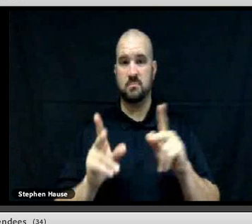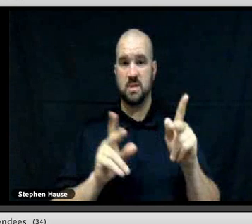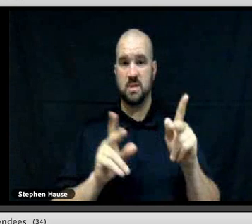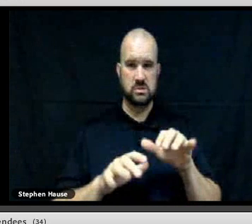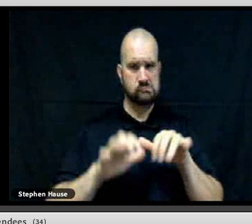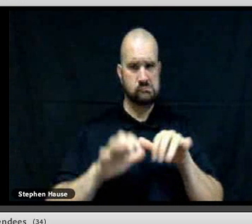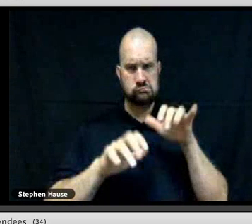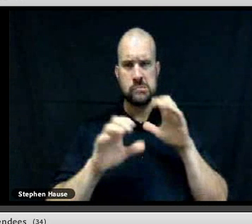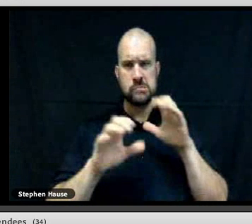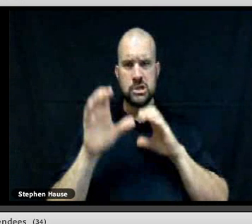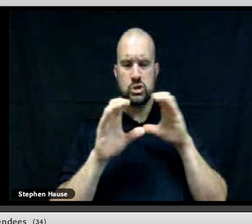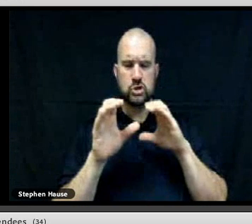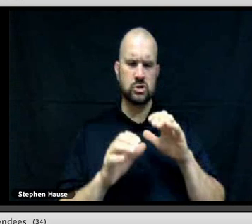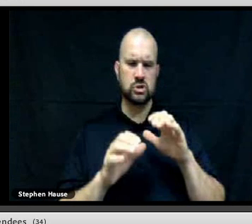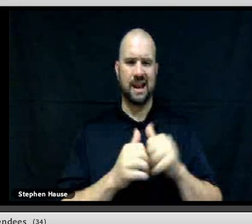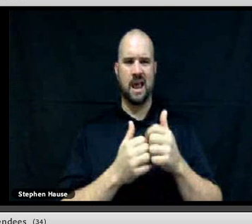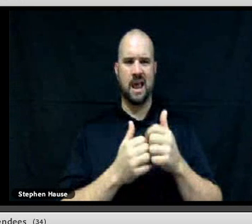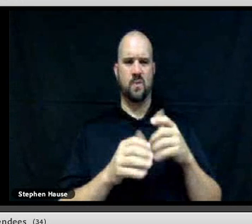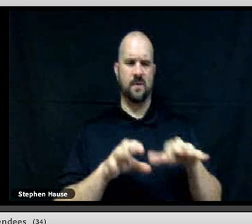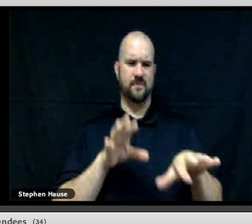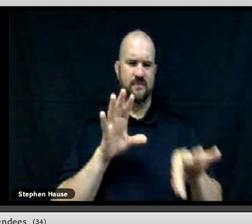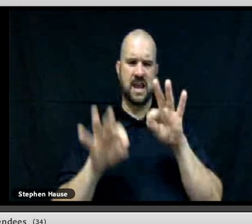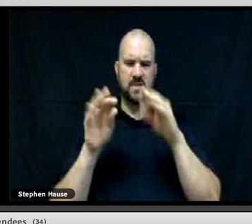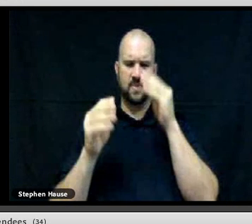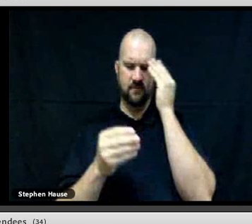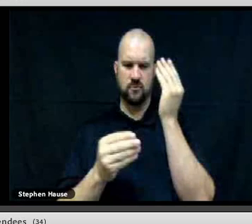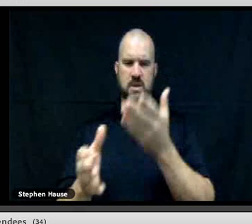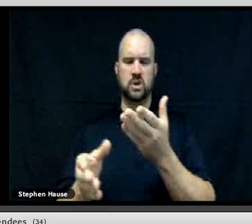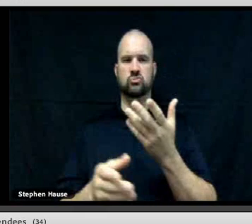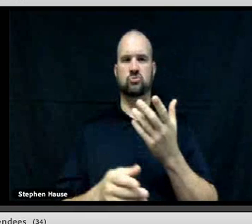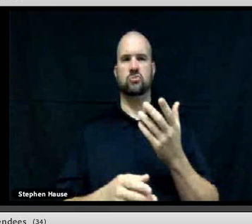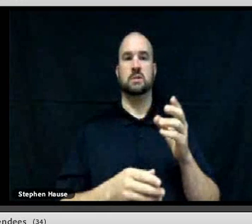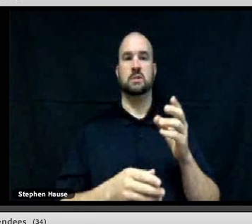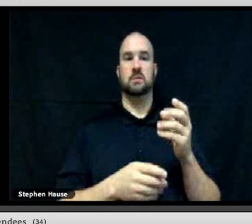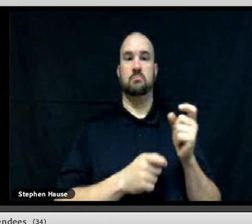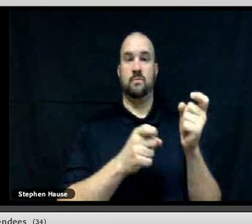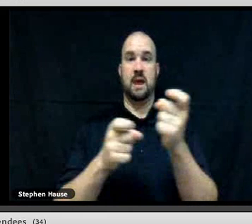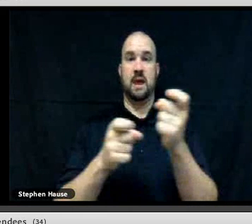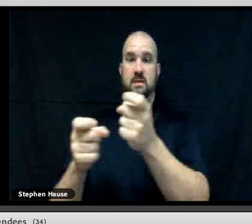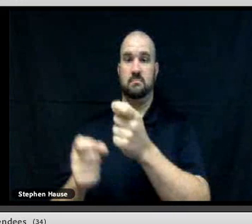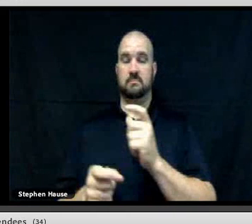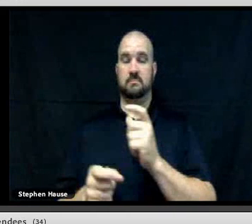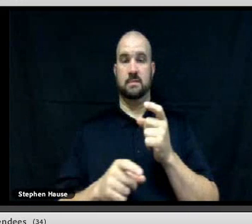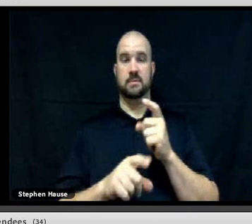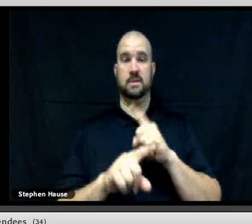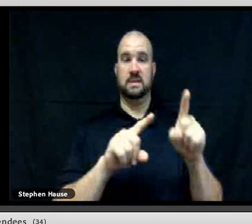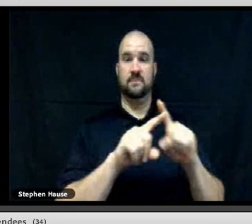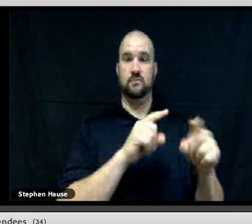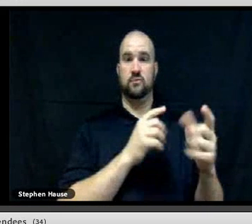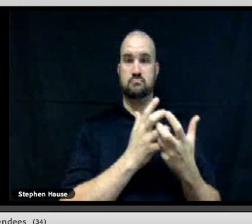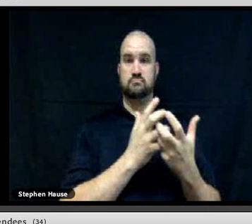that's provided by you. Um, so, while the object might not have a title,